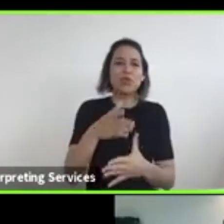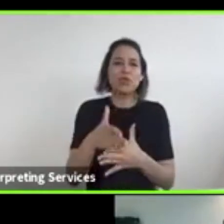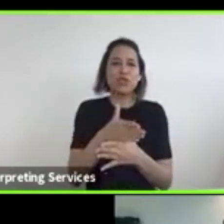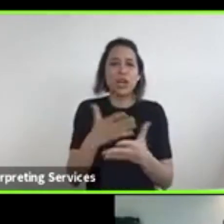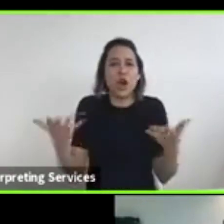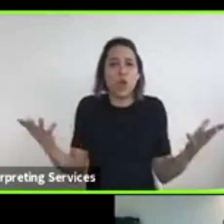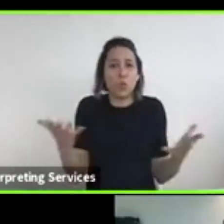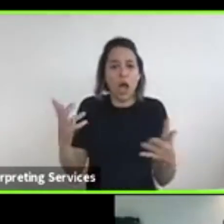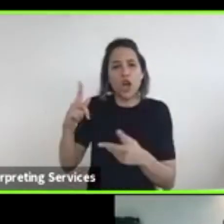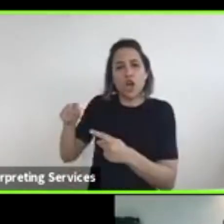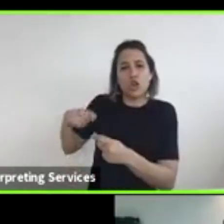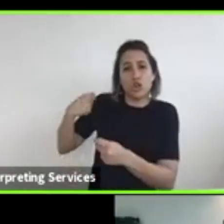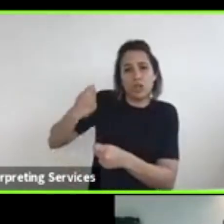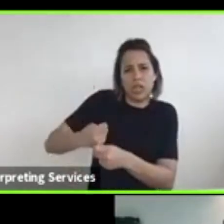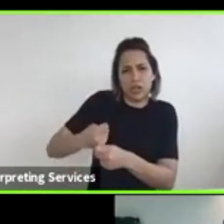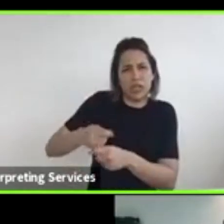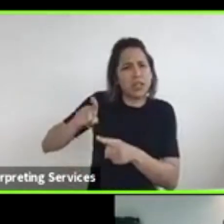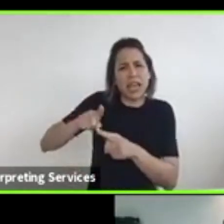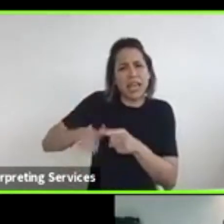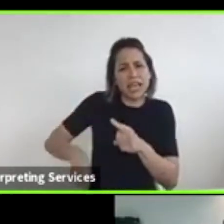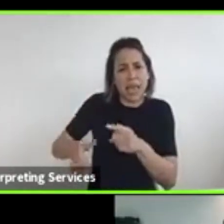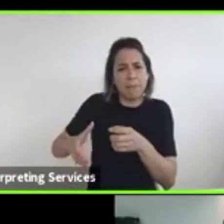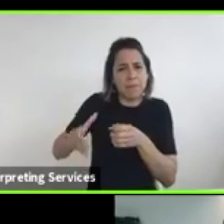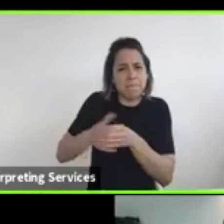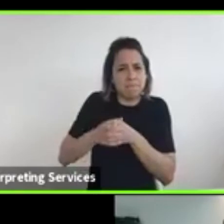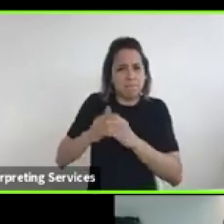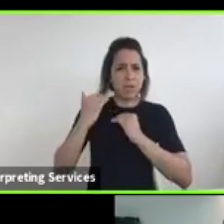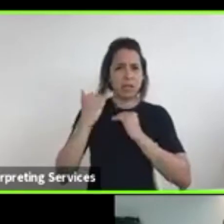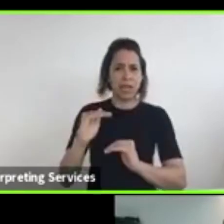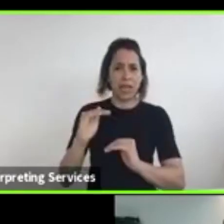BE CONTAINED. THAT HAS DEEPLY RESONATED WITH SOME